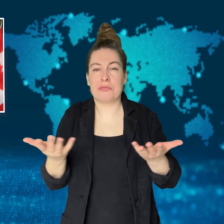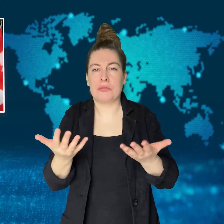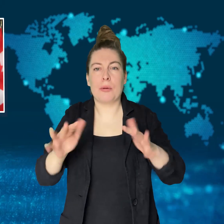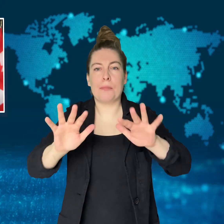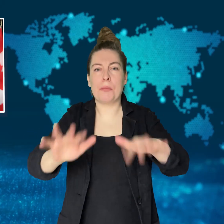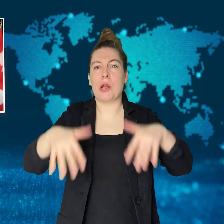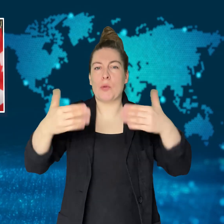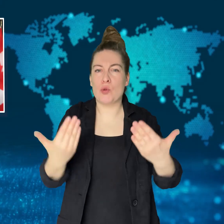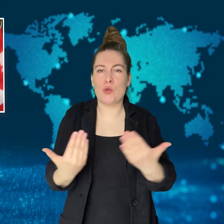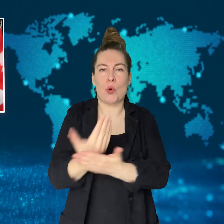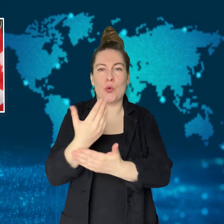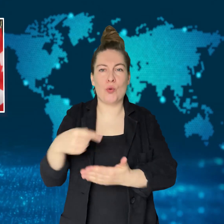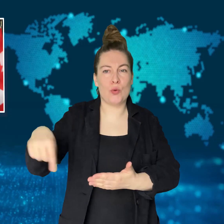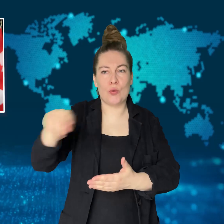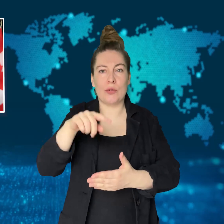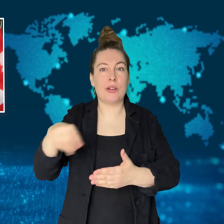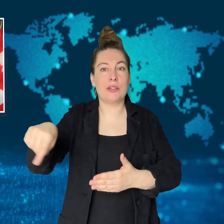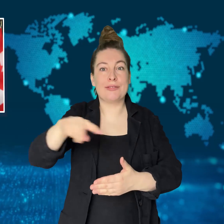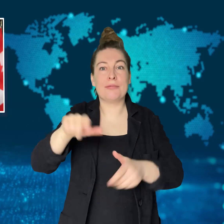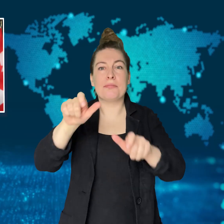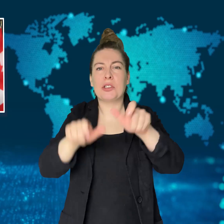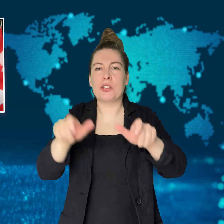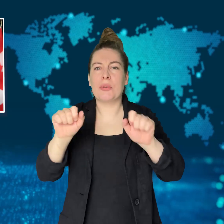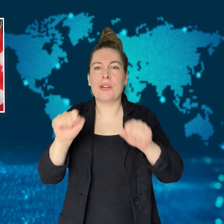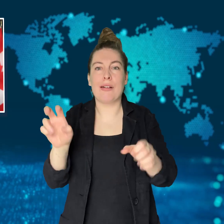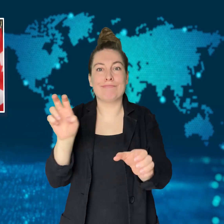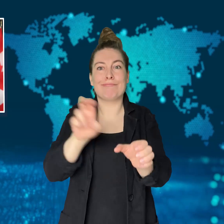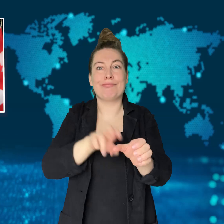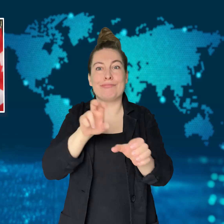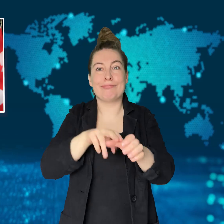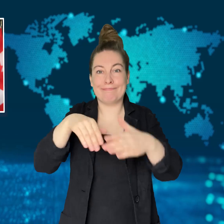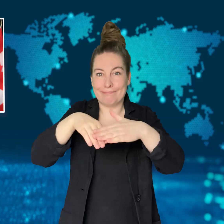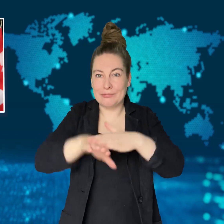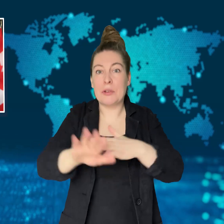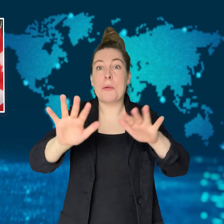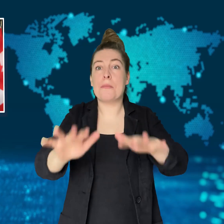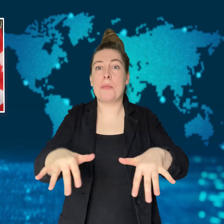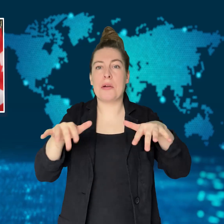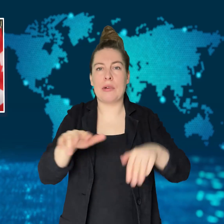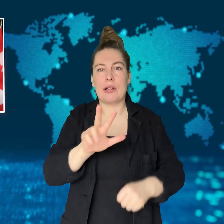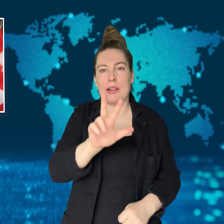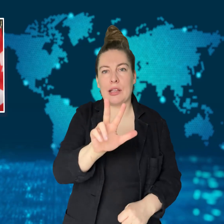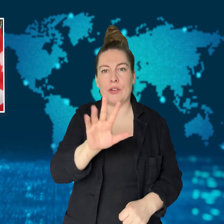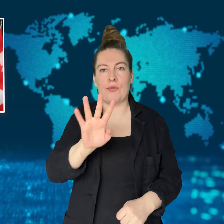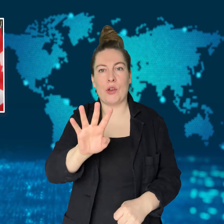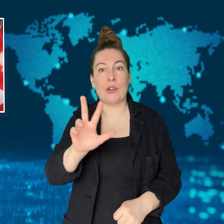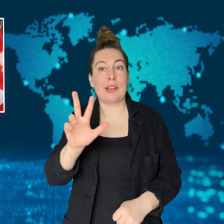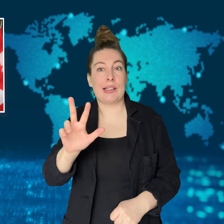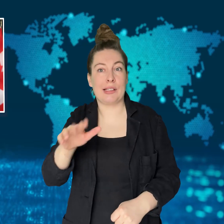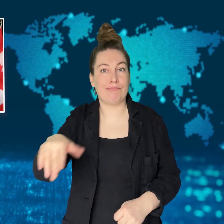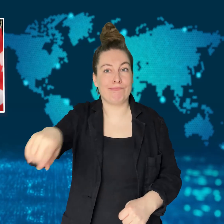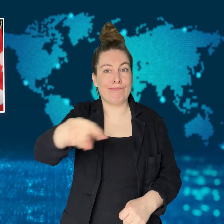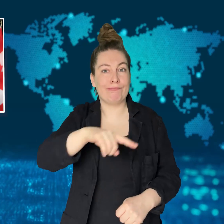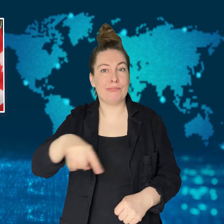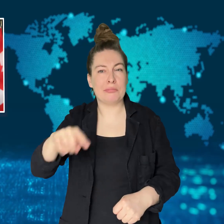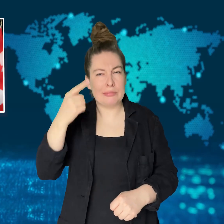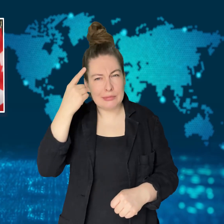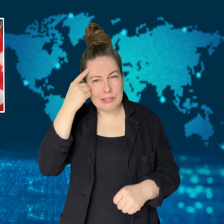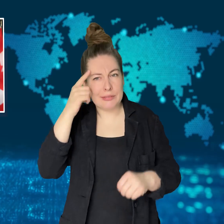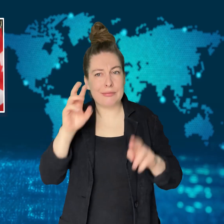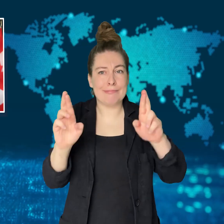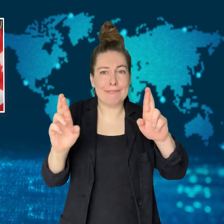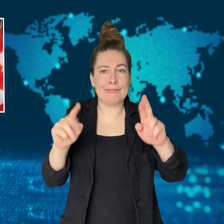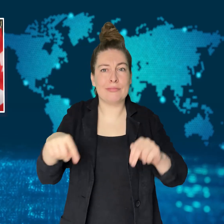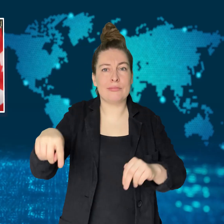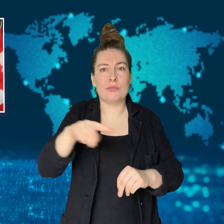be dissolved and there will be an election to fill its 343 seats.